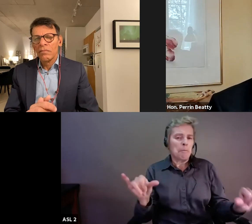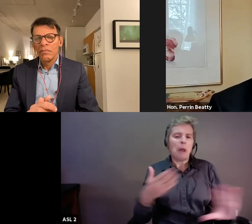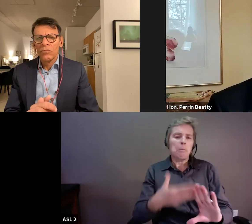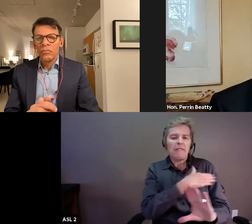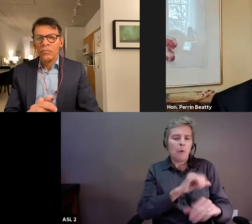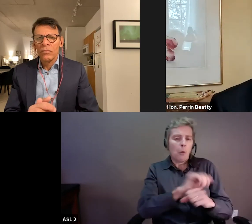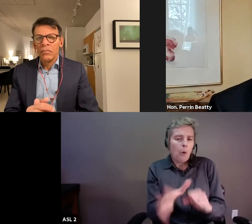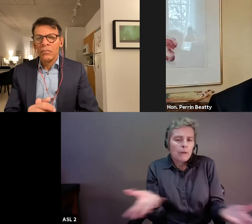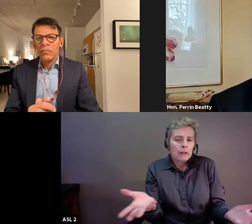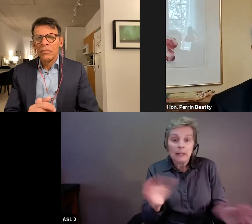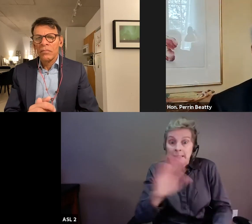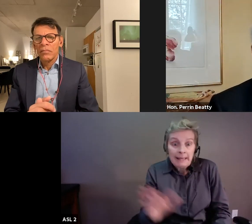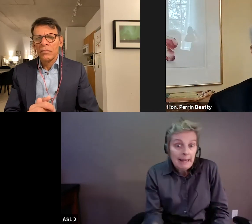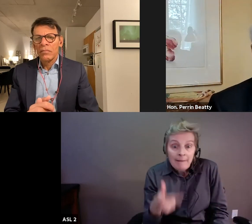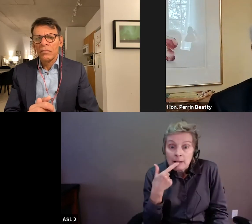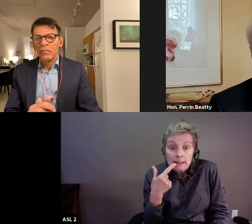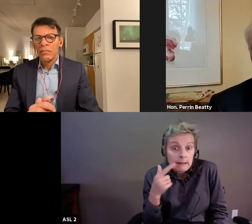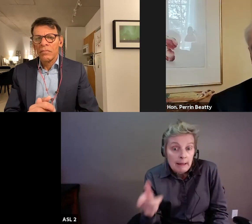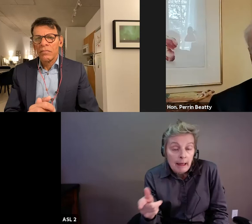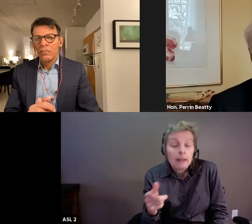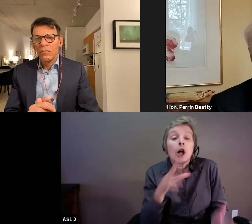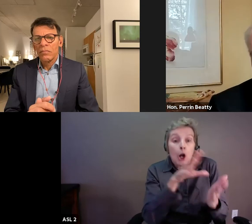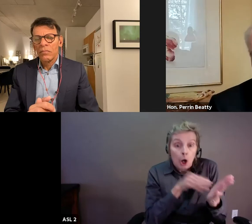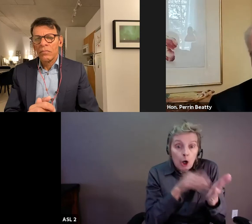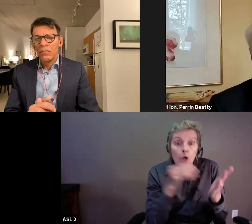as a result of the new technologies we're going to be using, working from home remote,